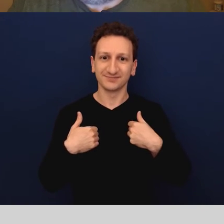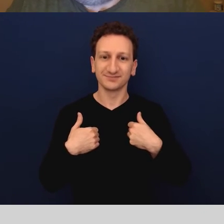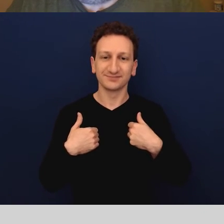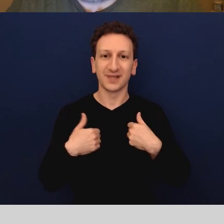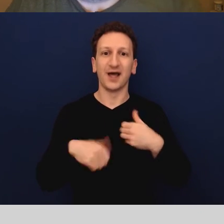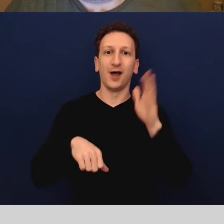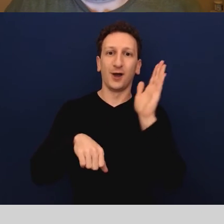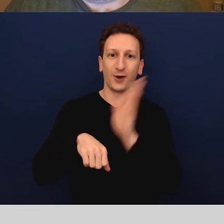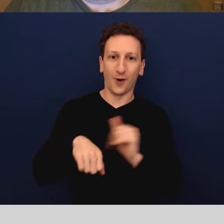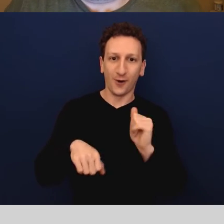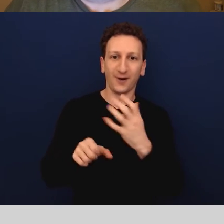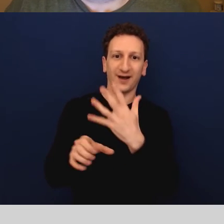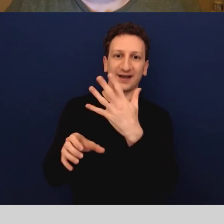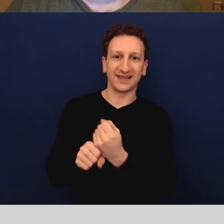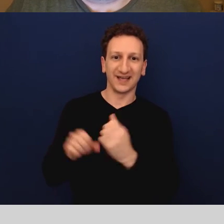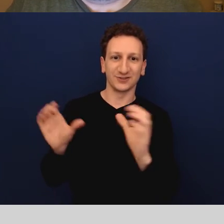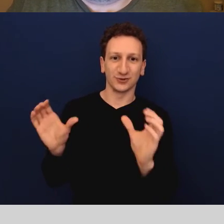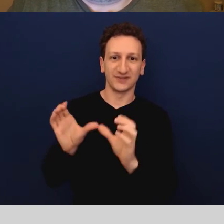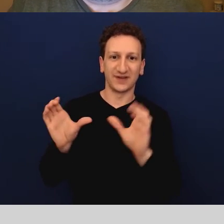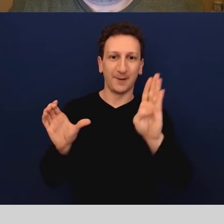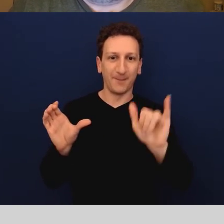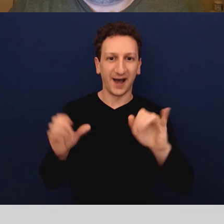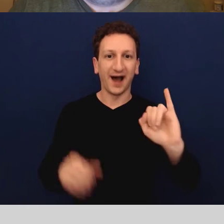call it to just get certificate by IP.